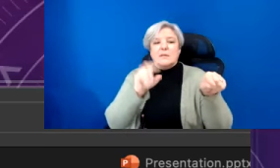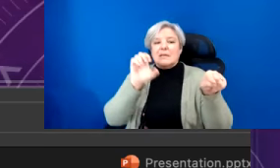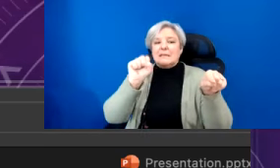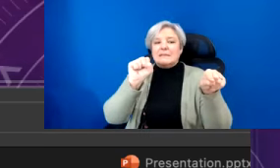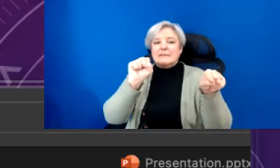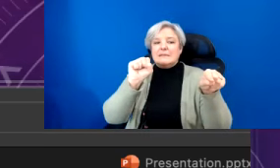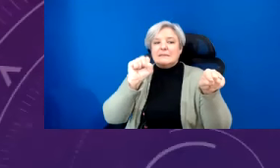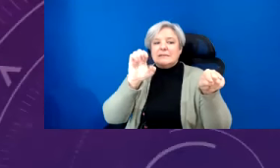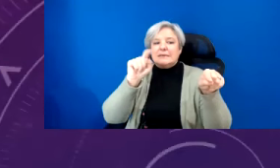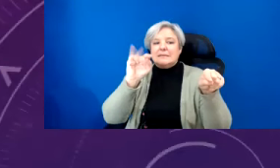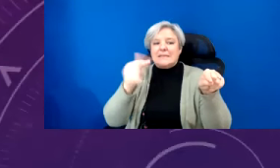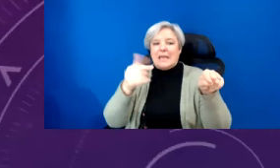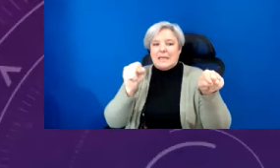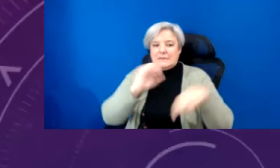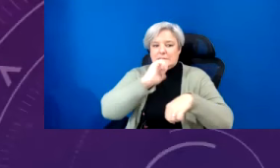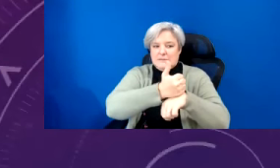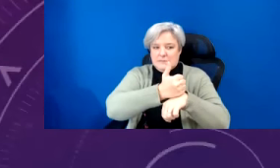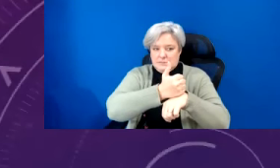Next slide done.